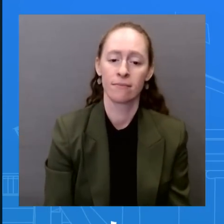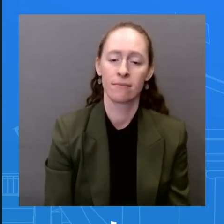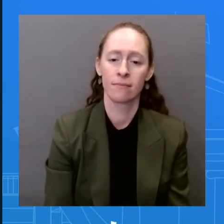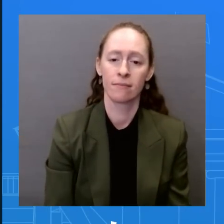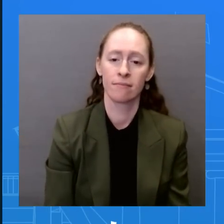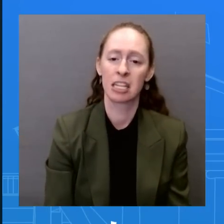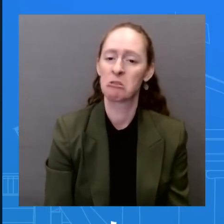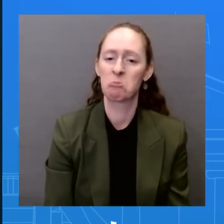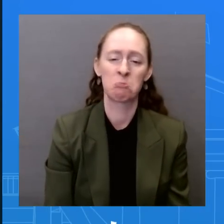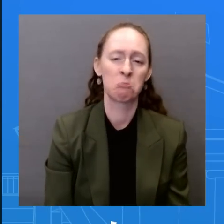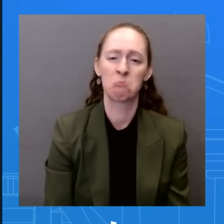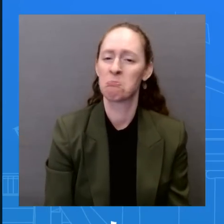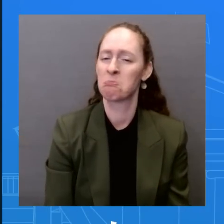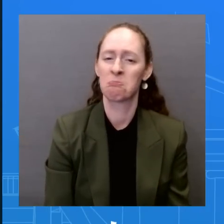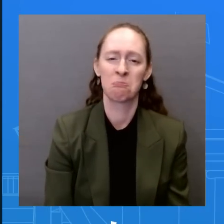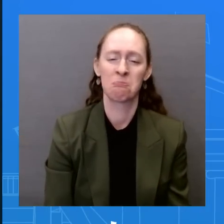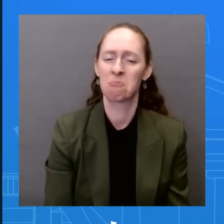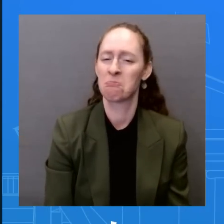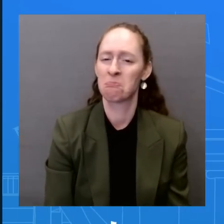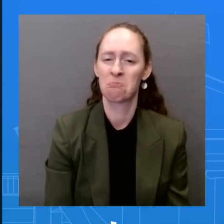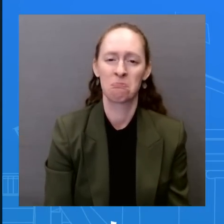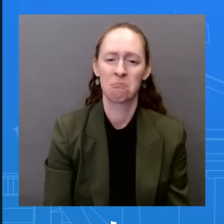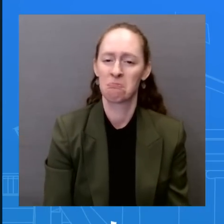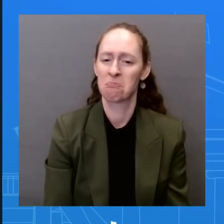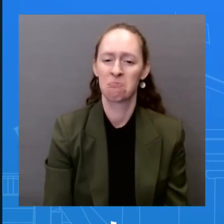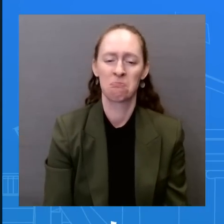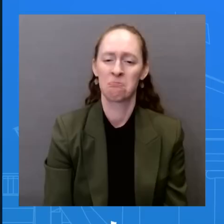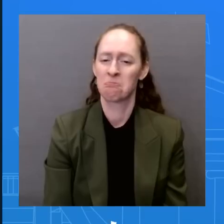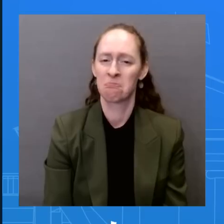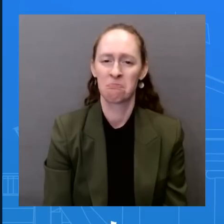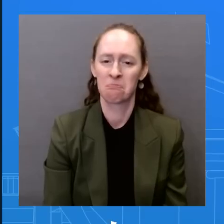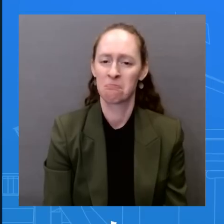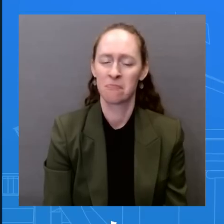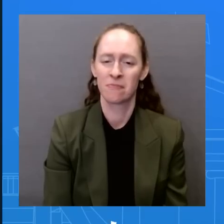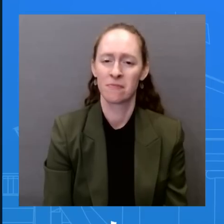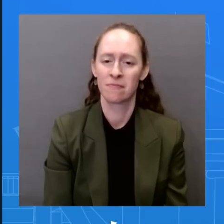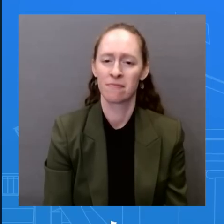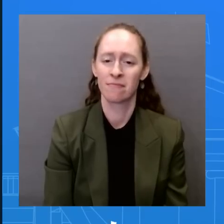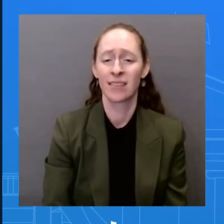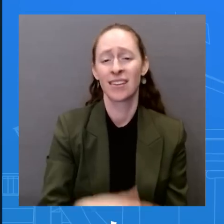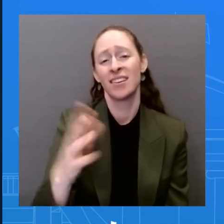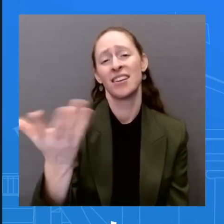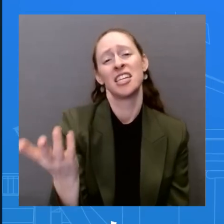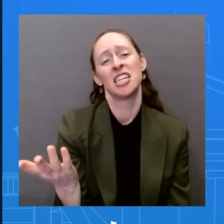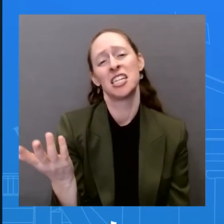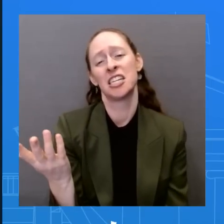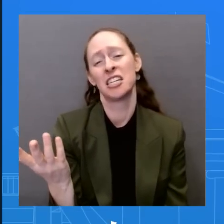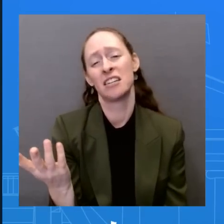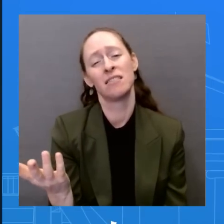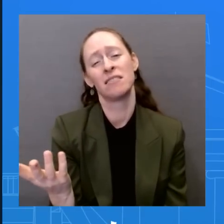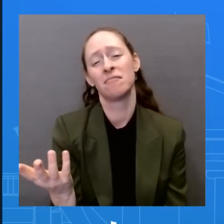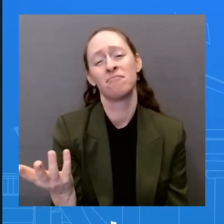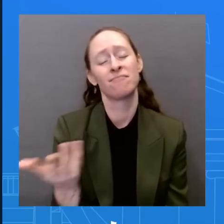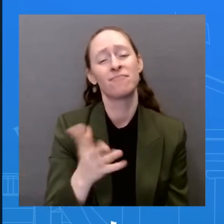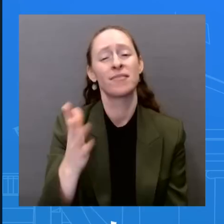is that, you know, this shows that Putin is again weaponizing energy by his very words,